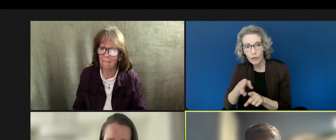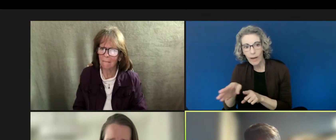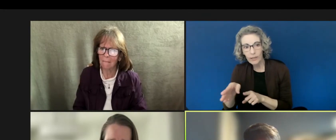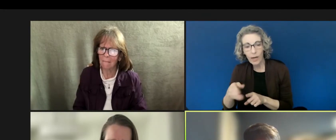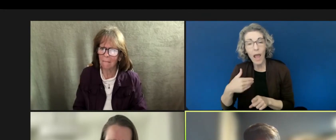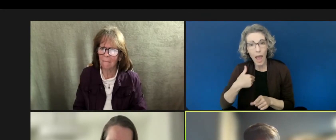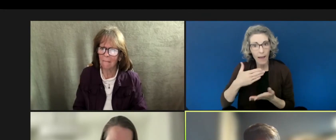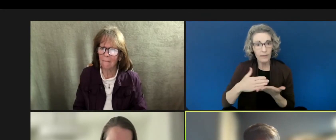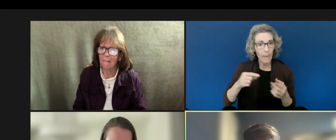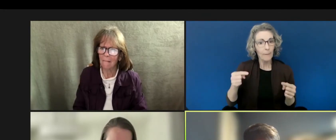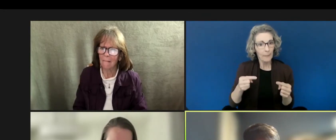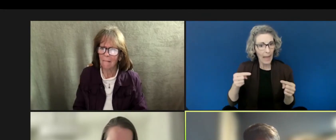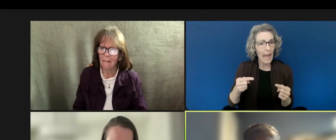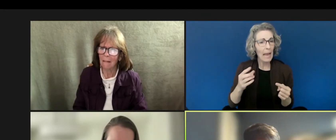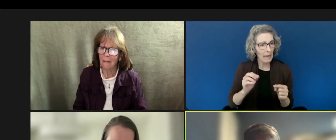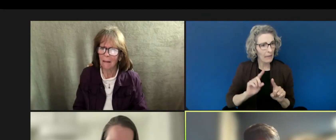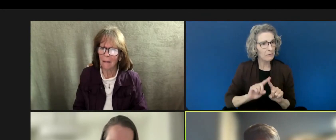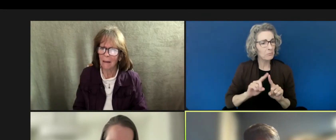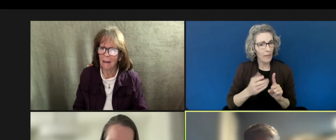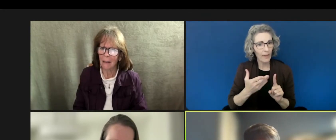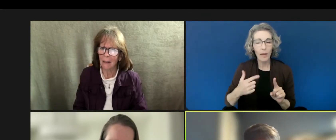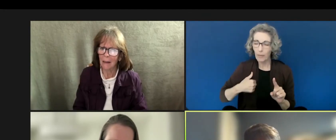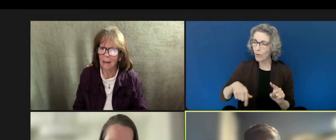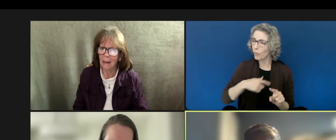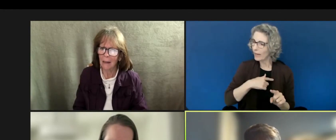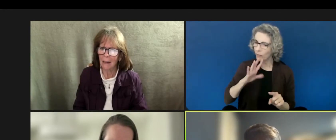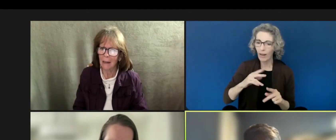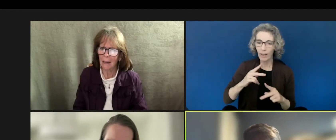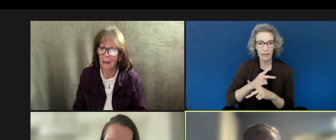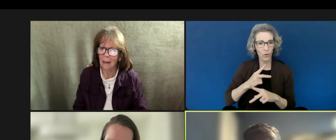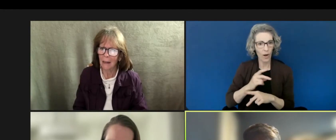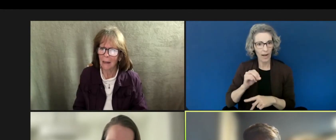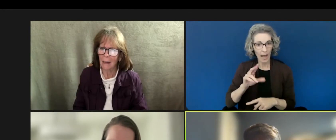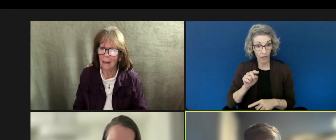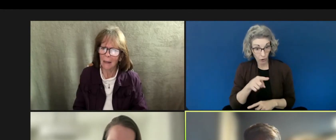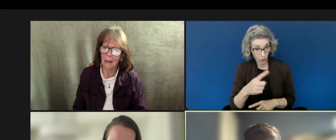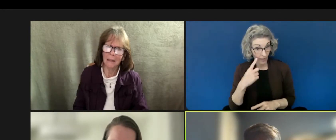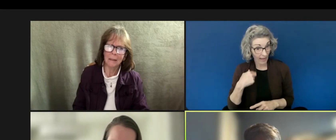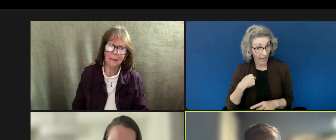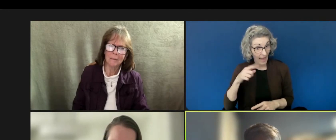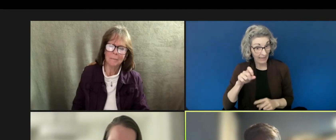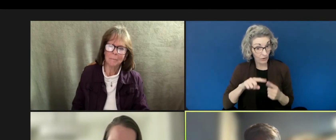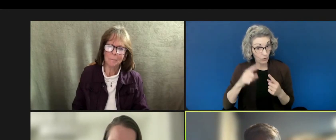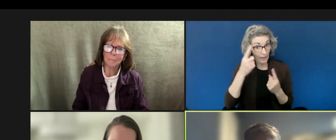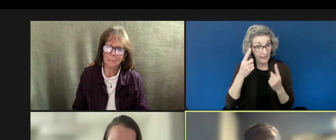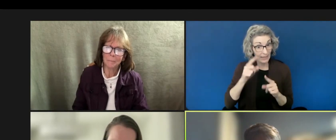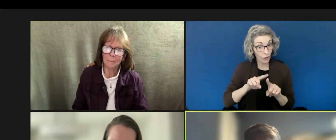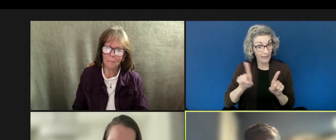things, but, we'll get it sorted out. Do you think I need to consider a different direction?